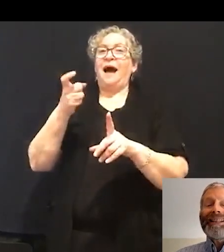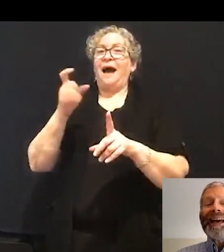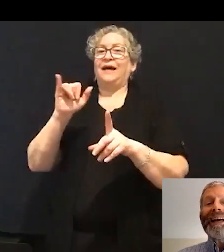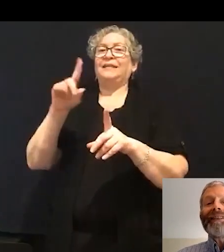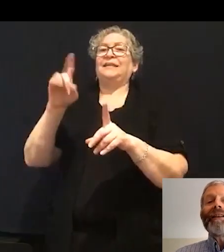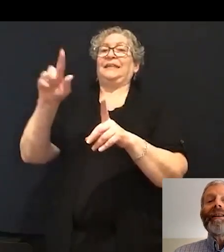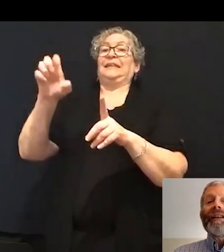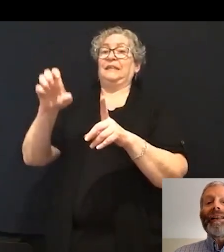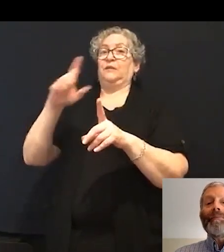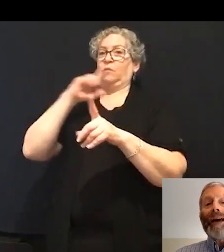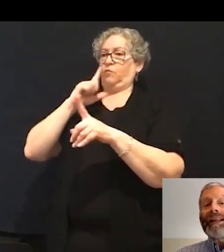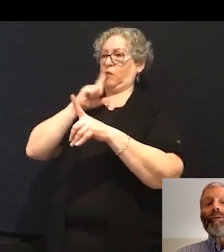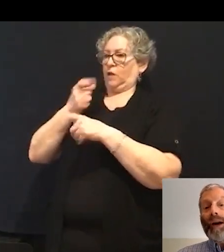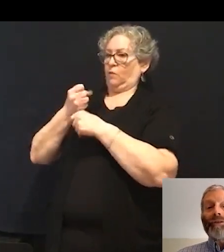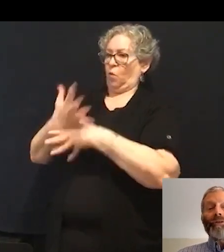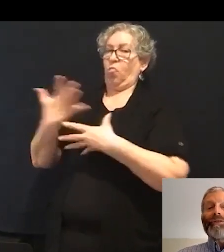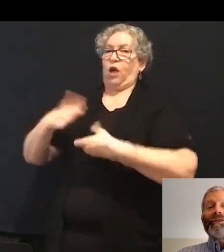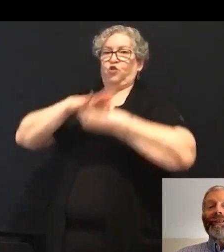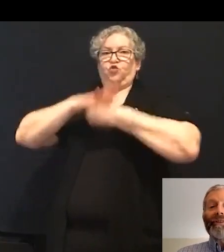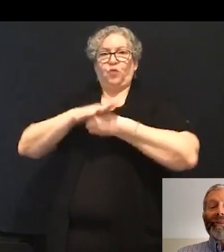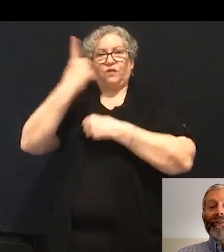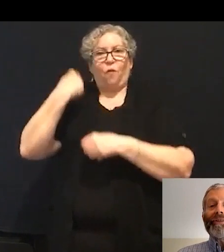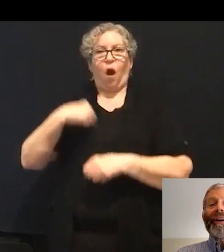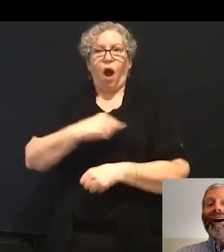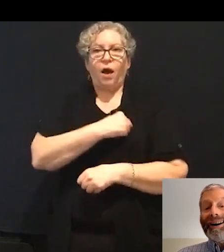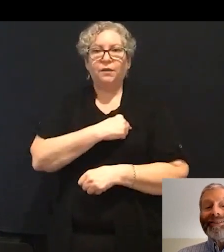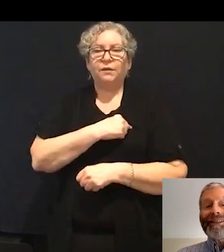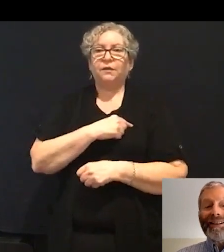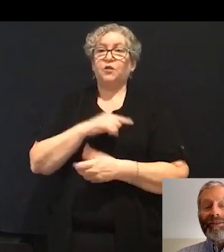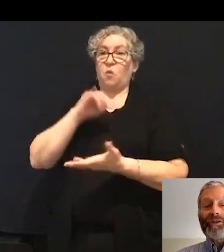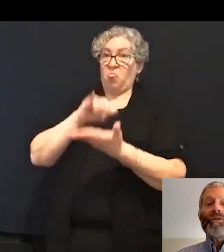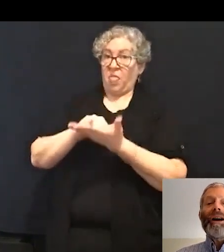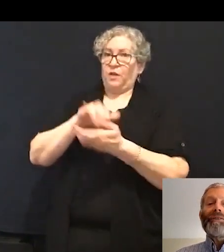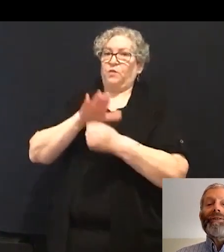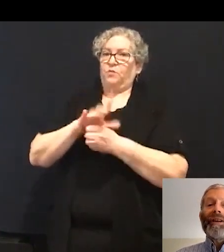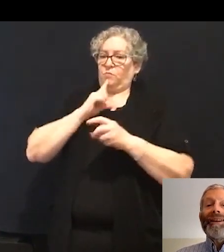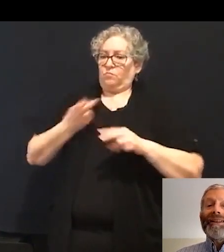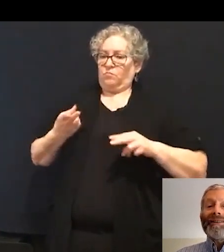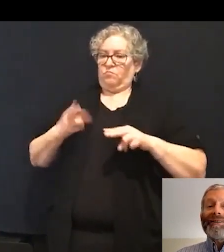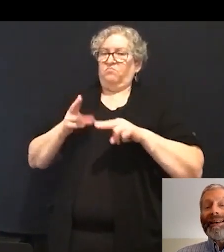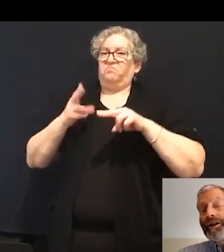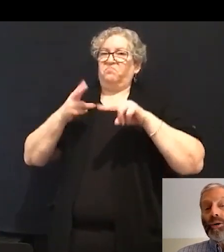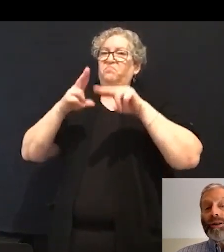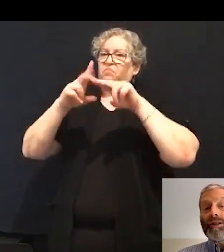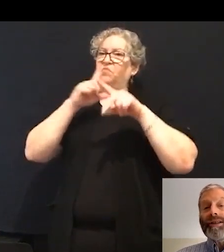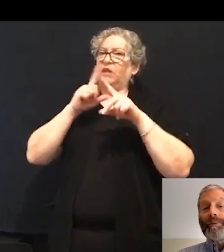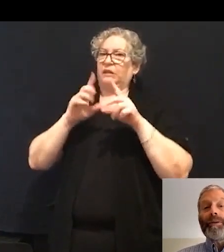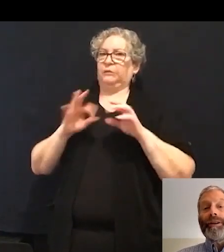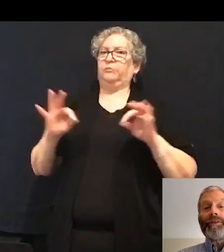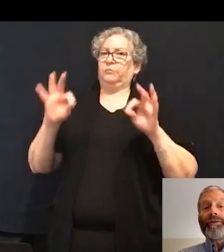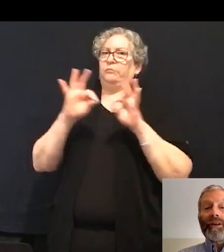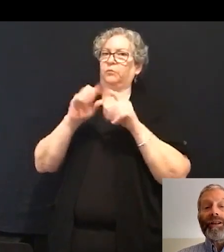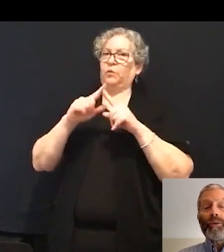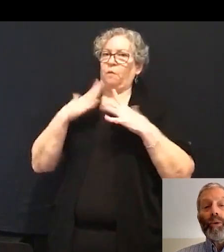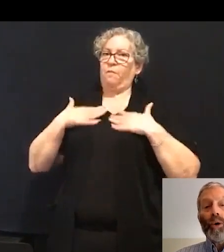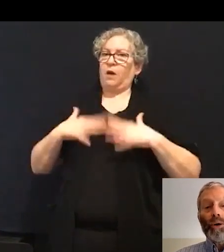And again, in many retinal diseases, oxidative stress is increased and plays a key role